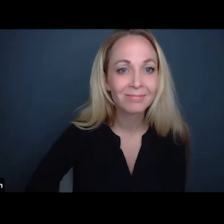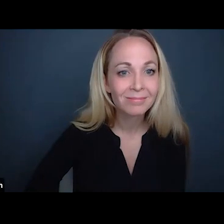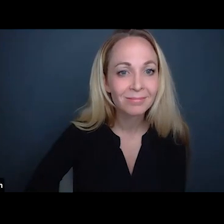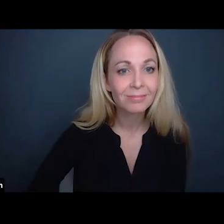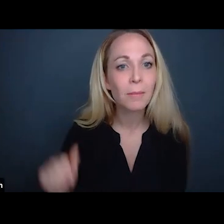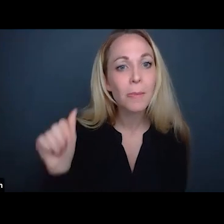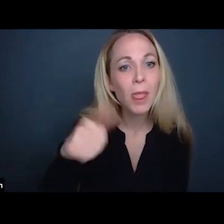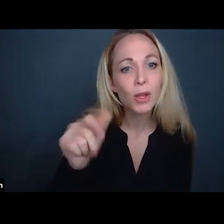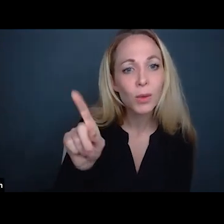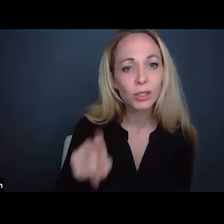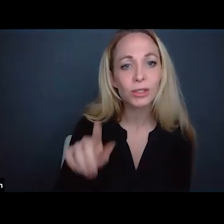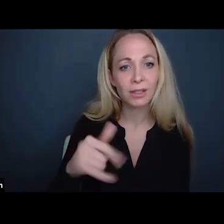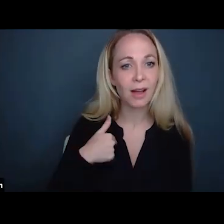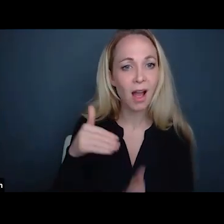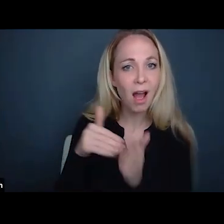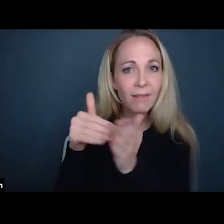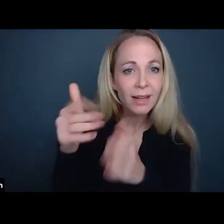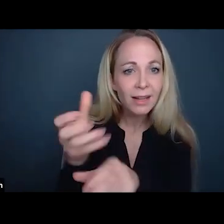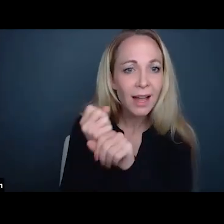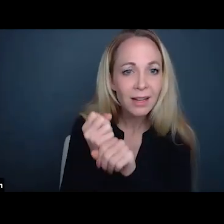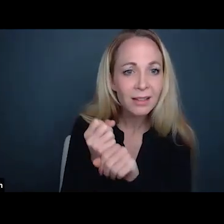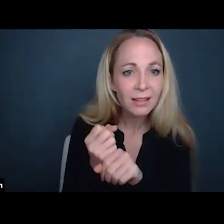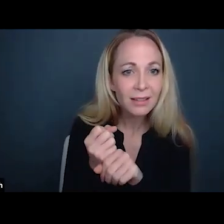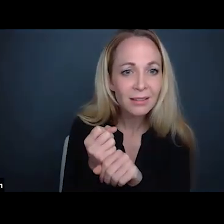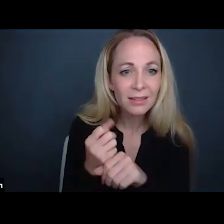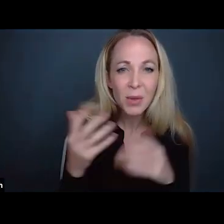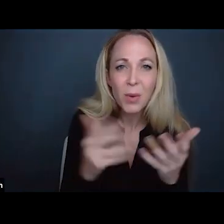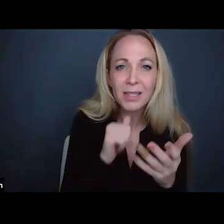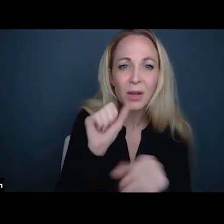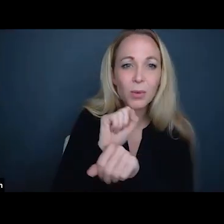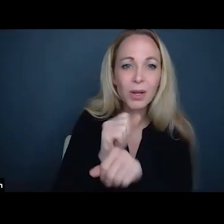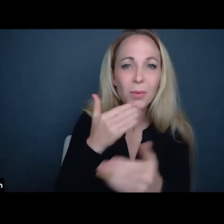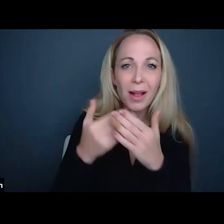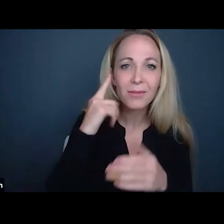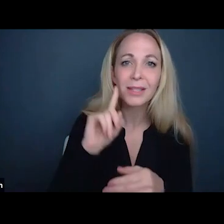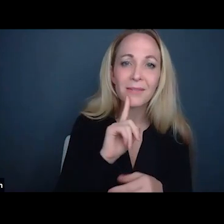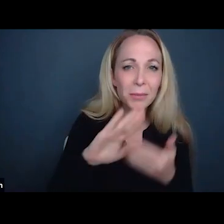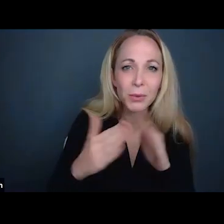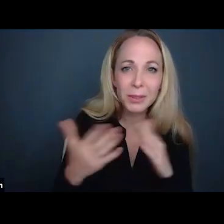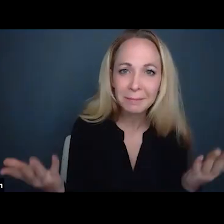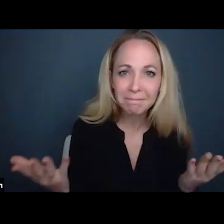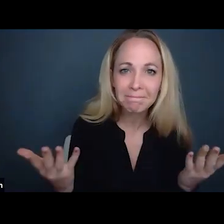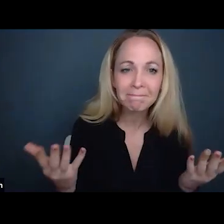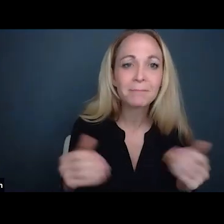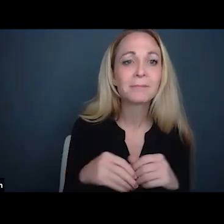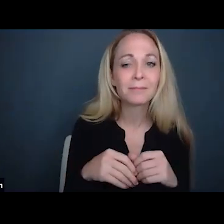Another question I often receive is: What just doesn't work well for the deaf community?